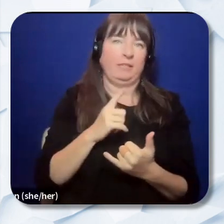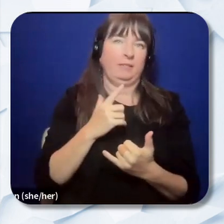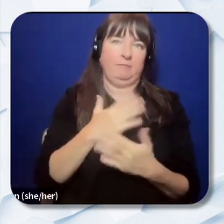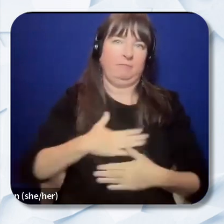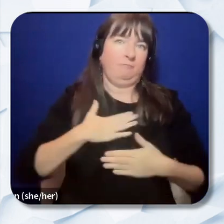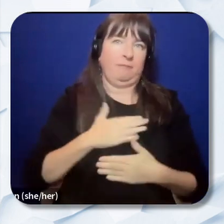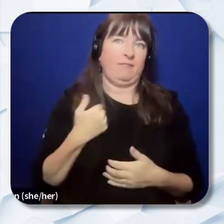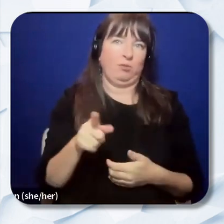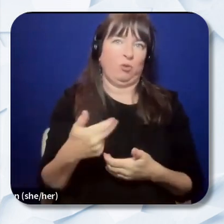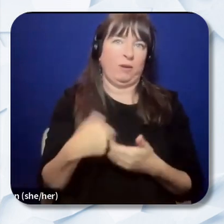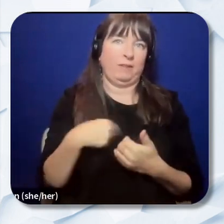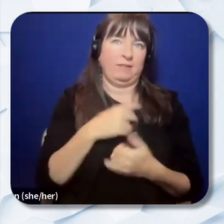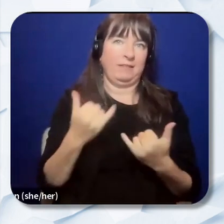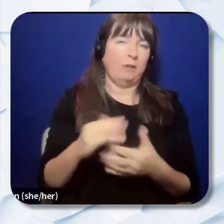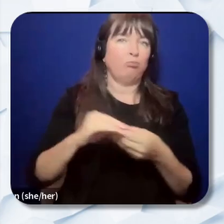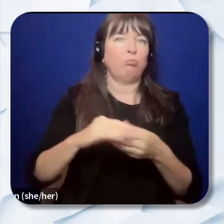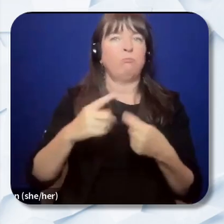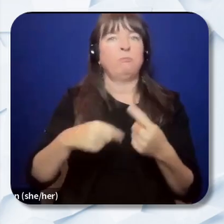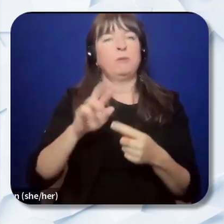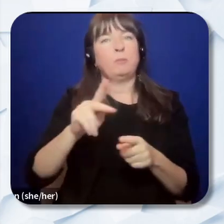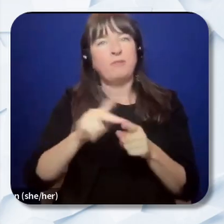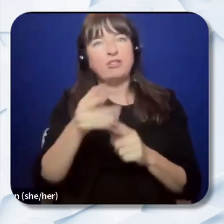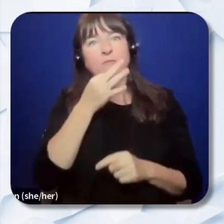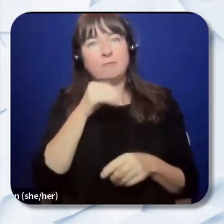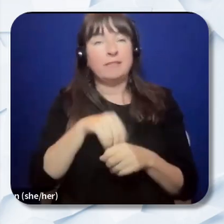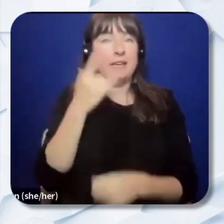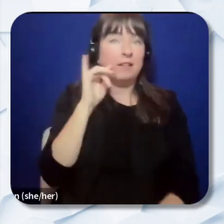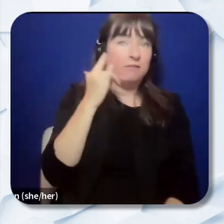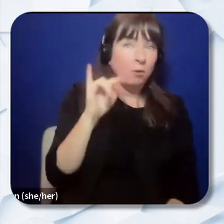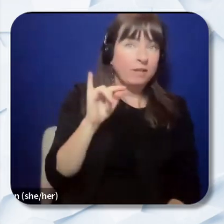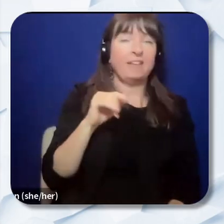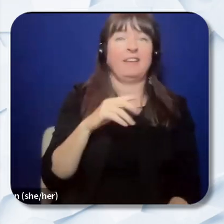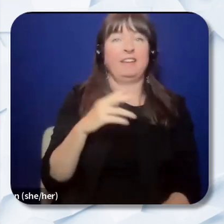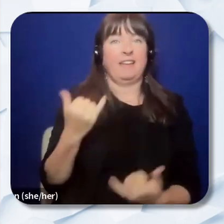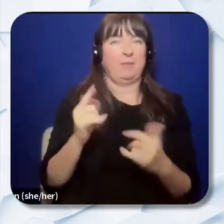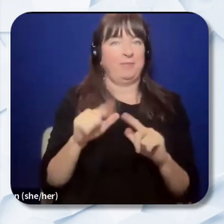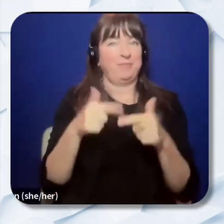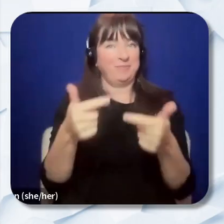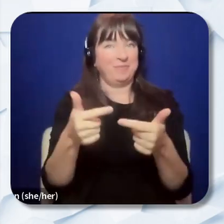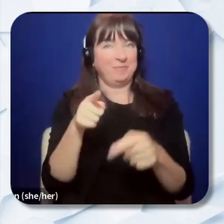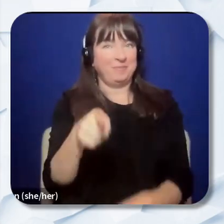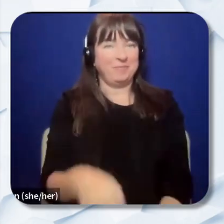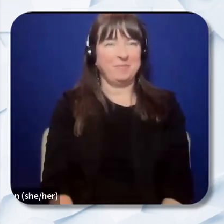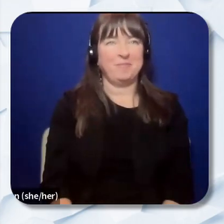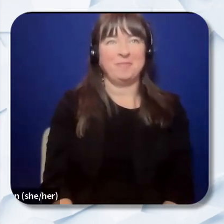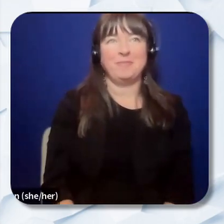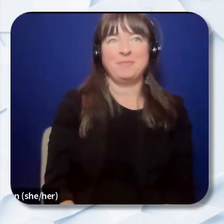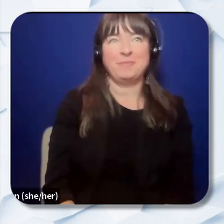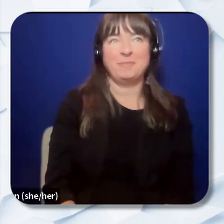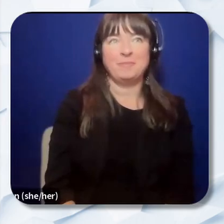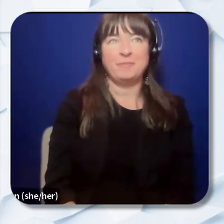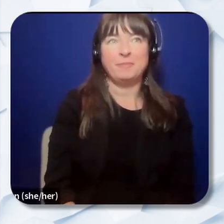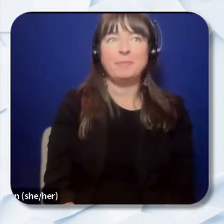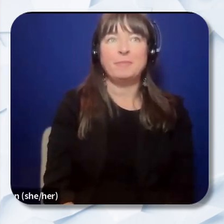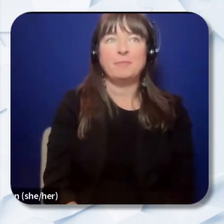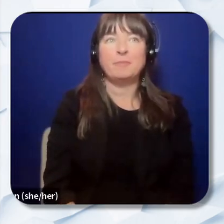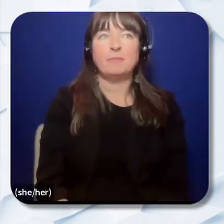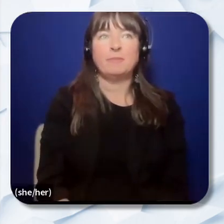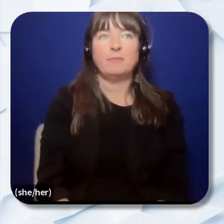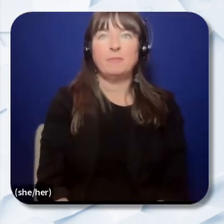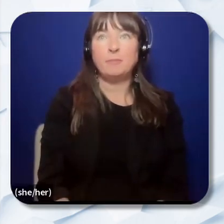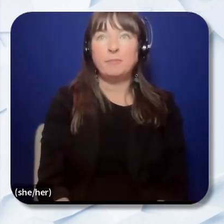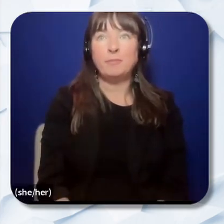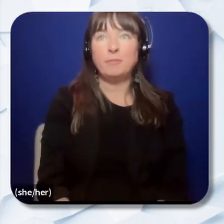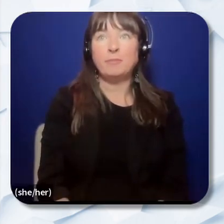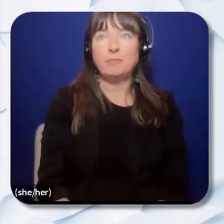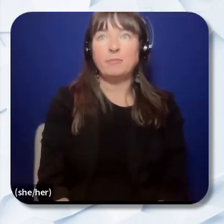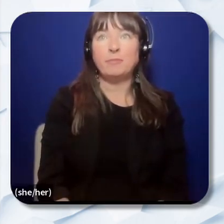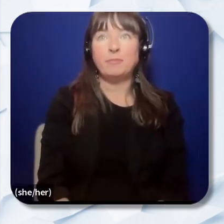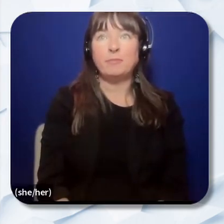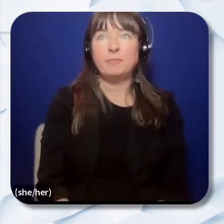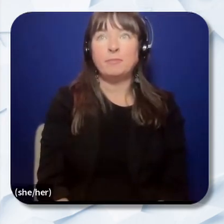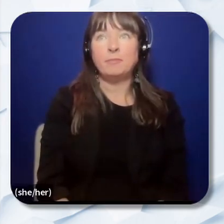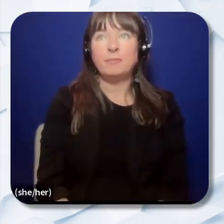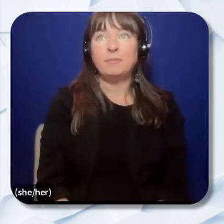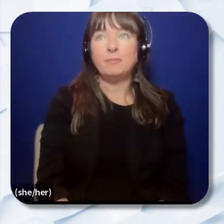you with us to share your expertise in California and I will now pass it to you. Next slide please.